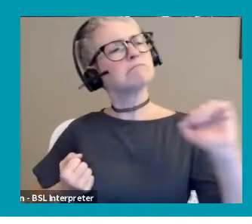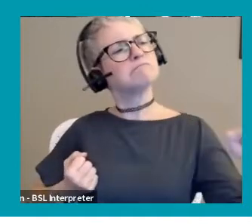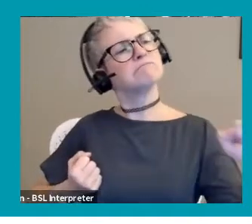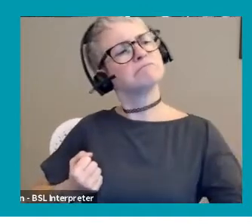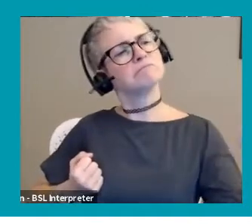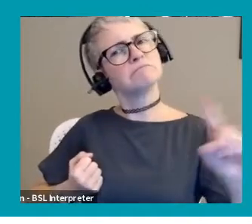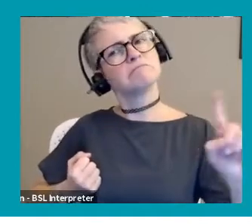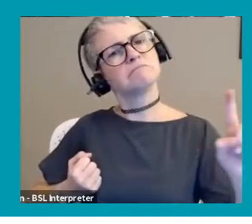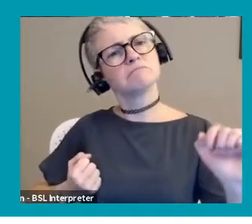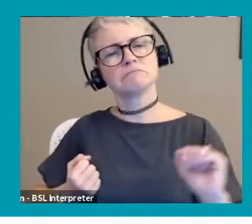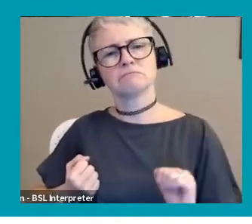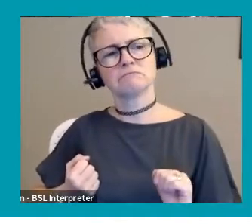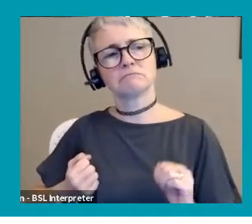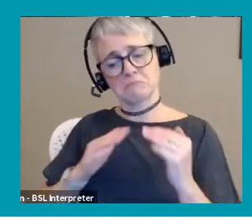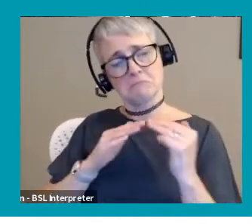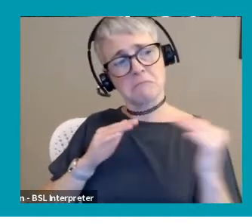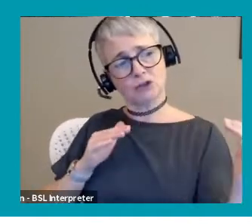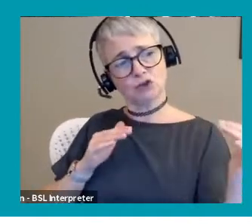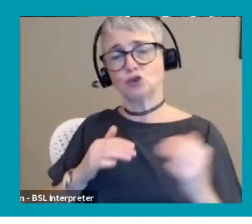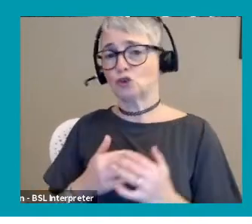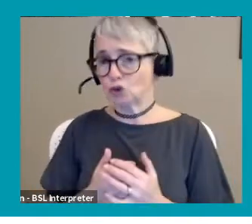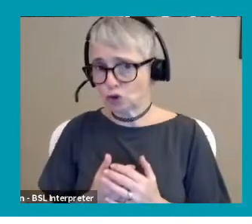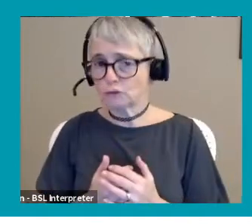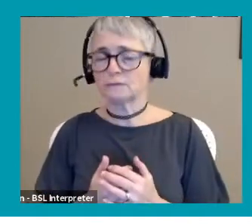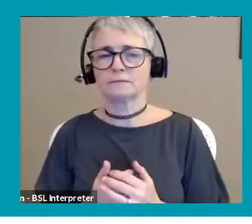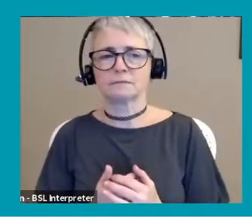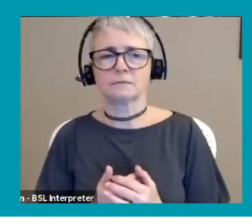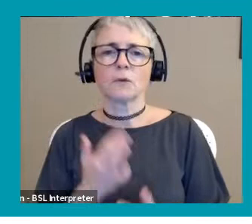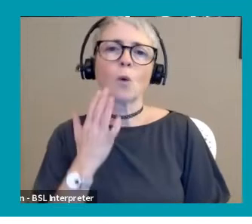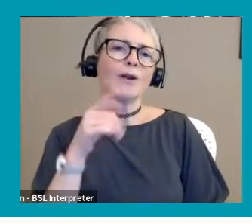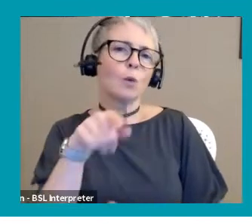out the employers values and see if they are aligned. And often when you put in your application one of the most powerful